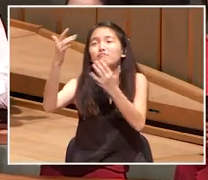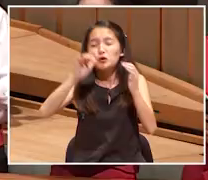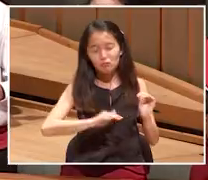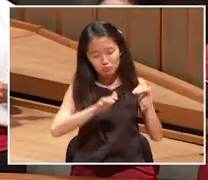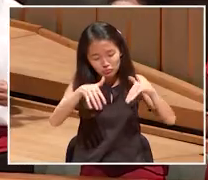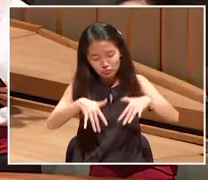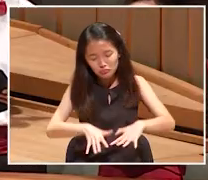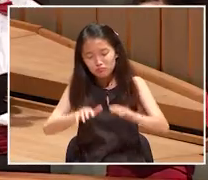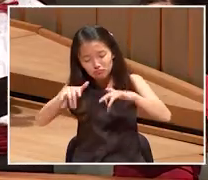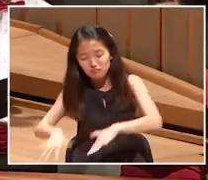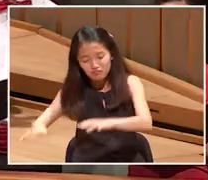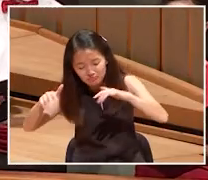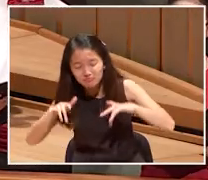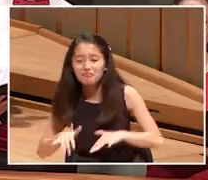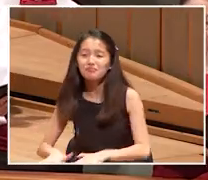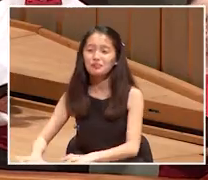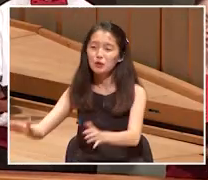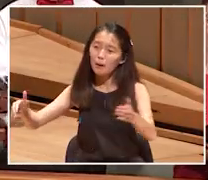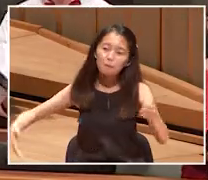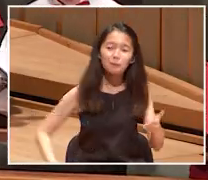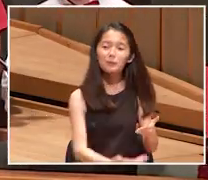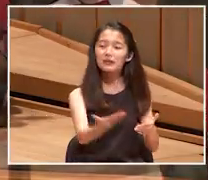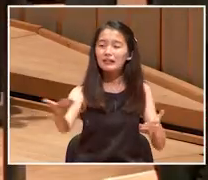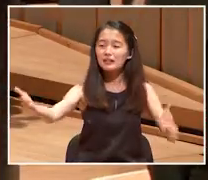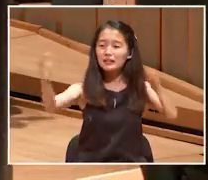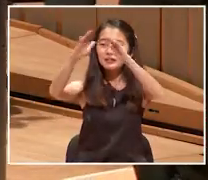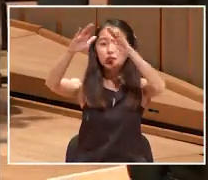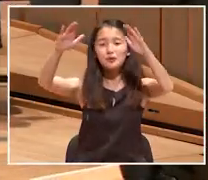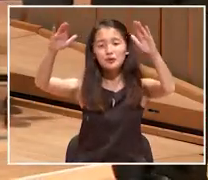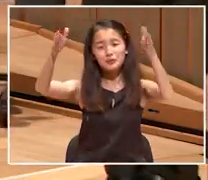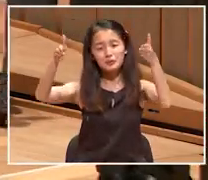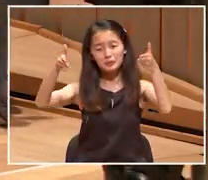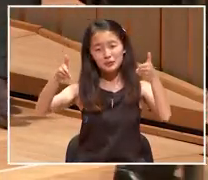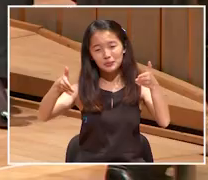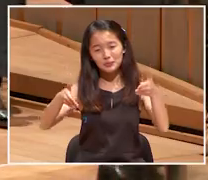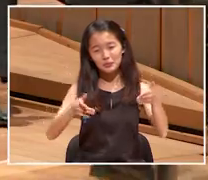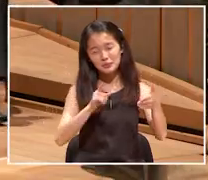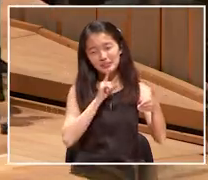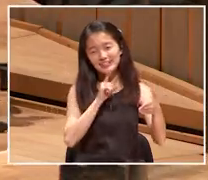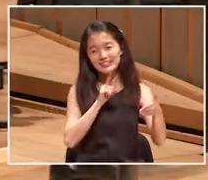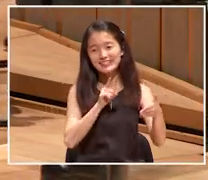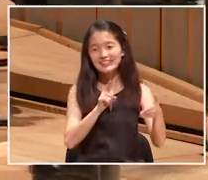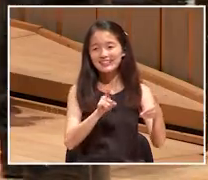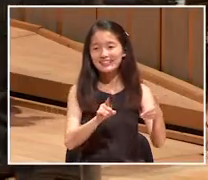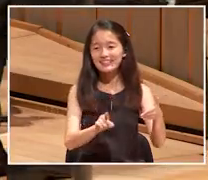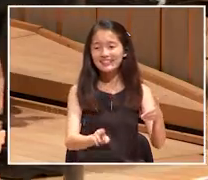Where the river always flows This is home, surely